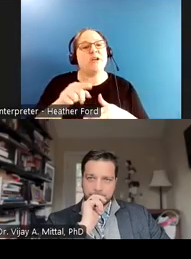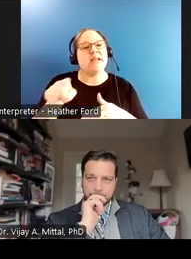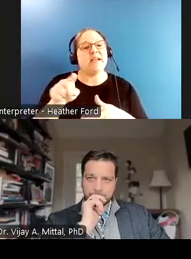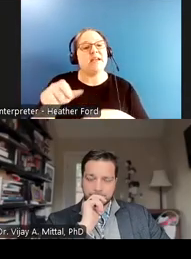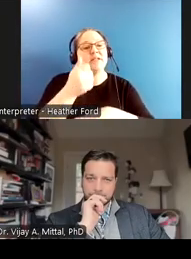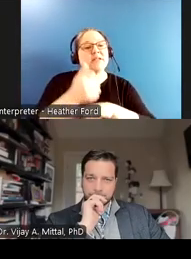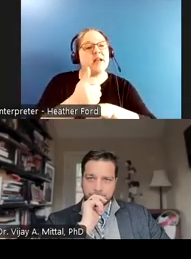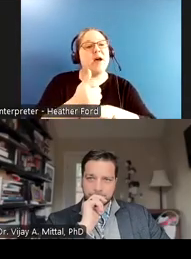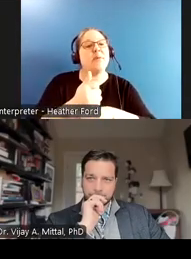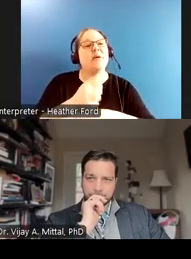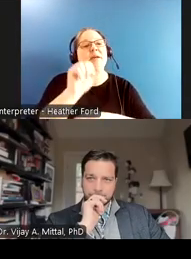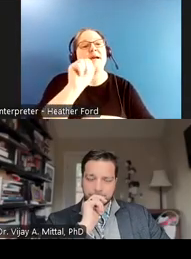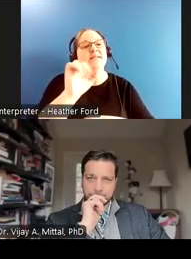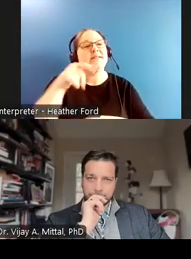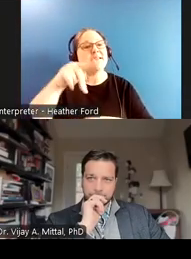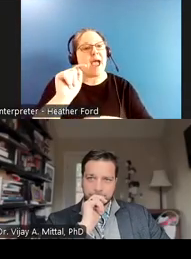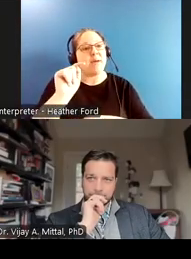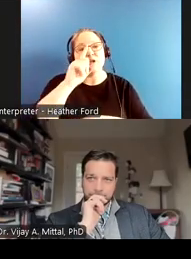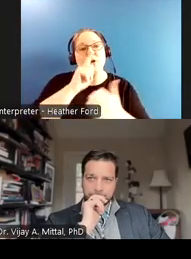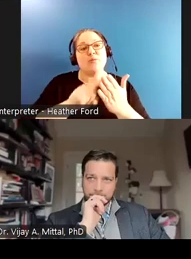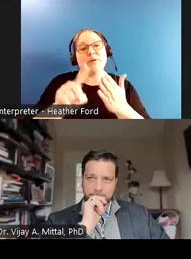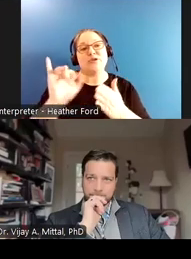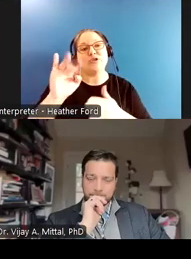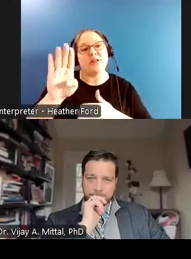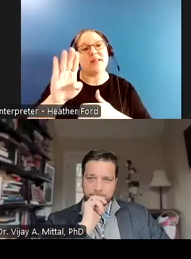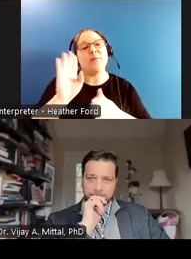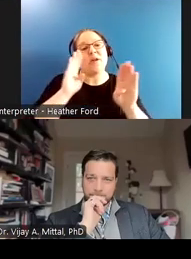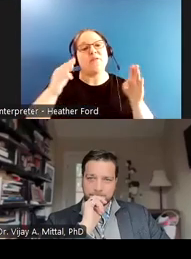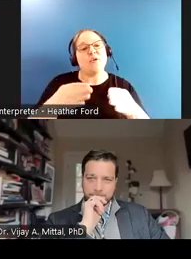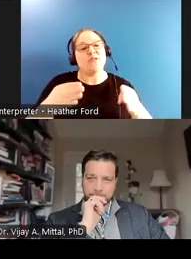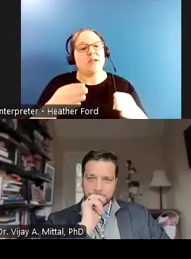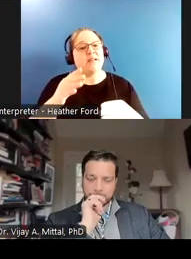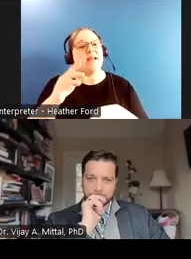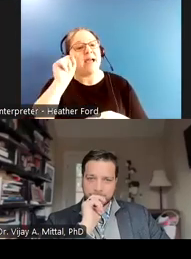lab which focuses on adolescence and young adults at risk for serious mental illness.